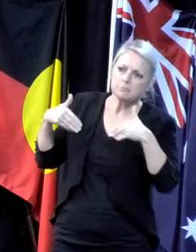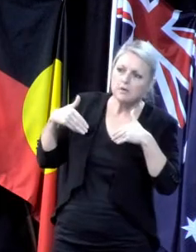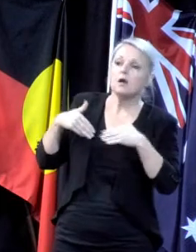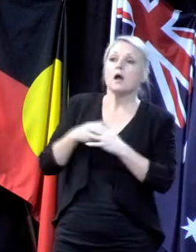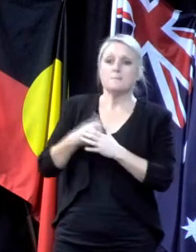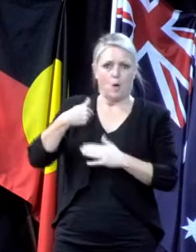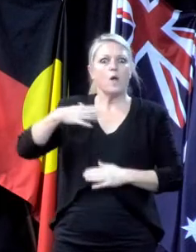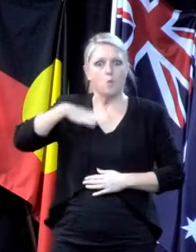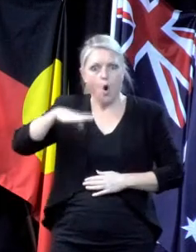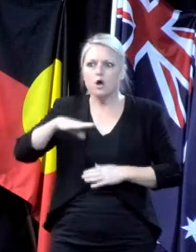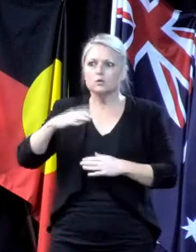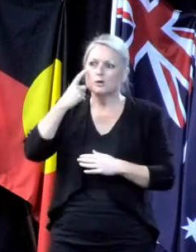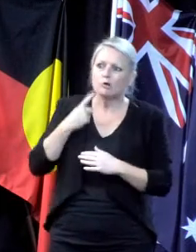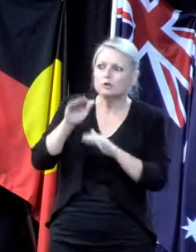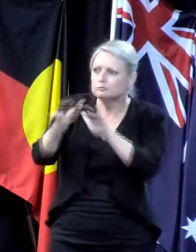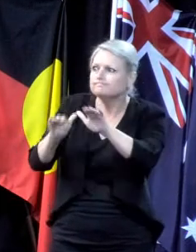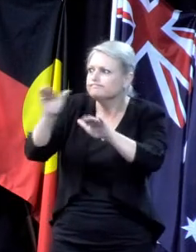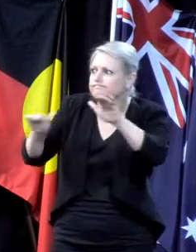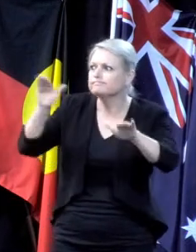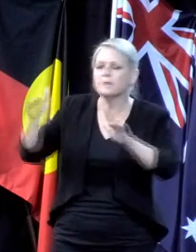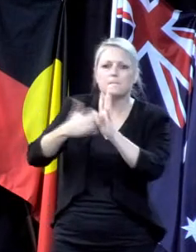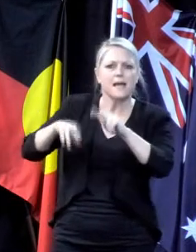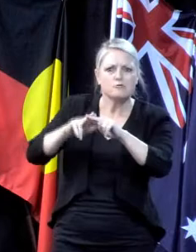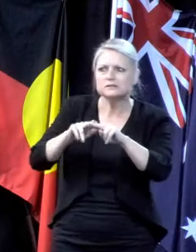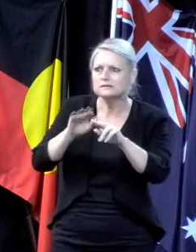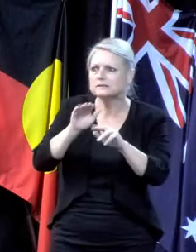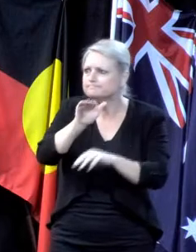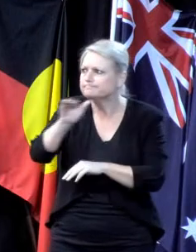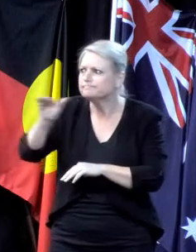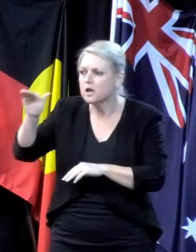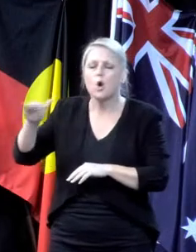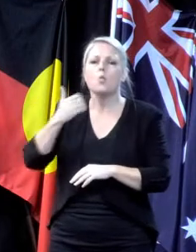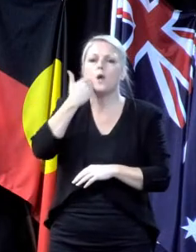and, in every opportunity that we can, we are seeking that parent voice and that parent input.